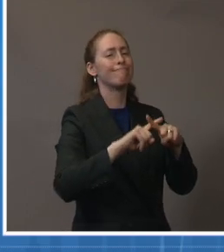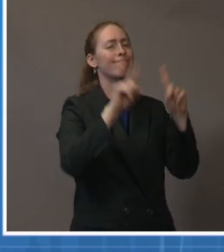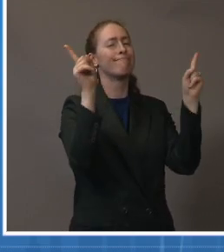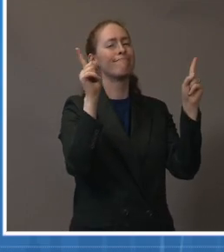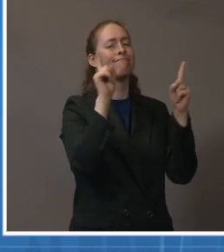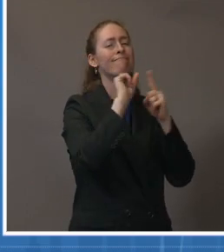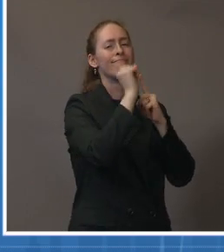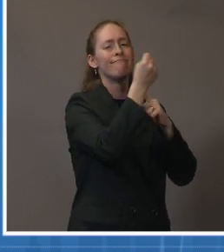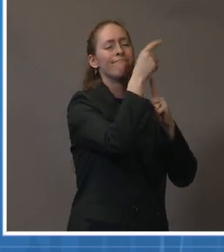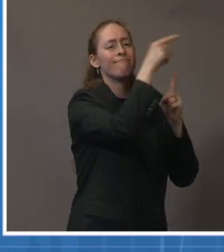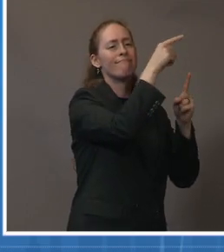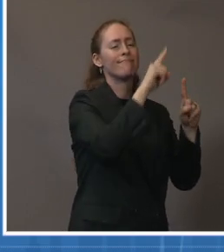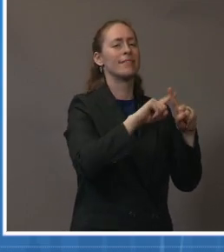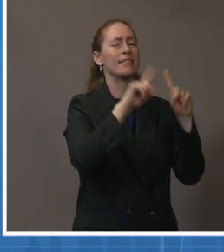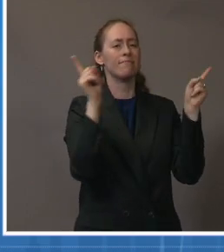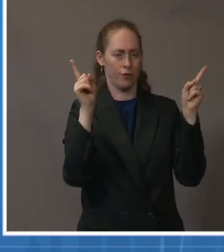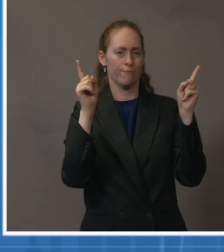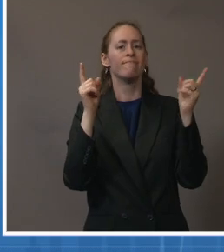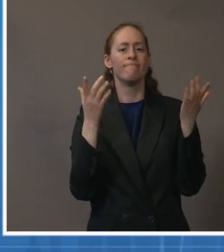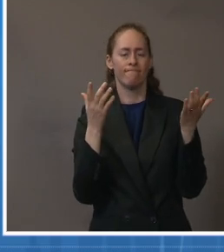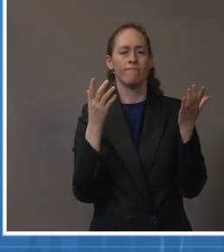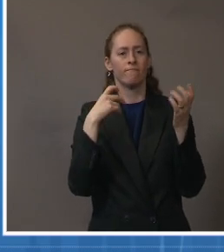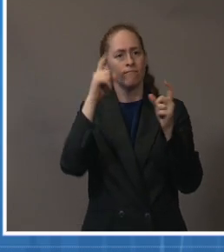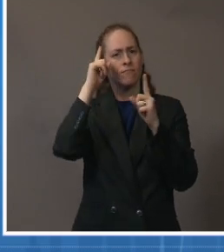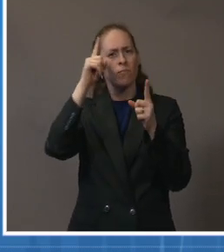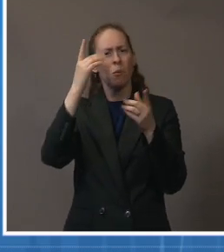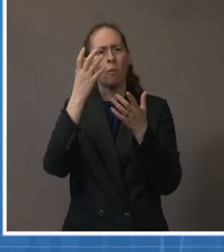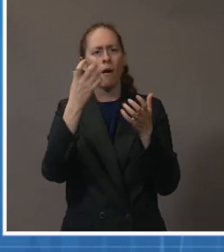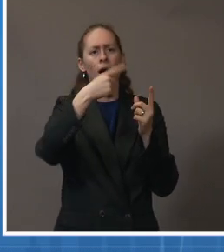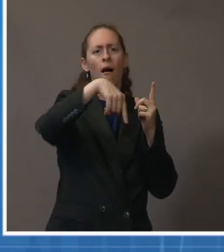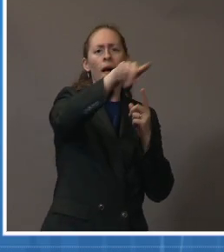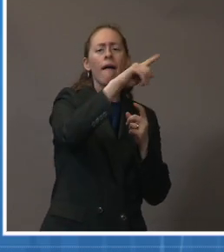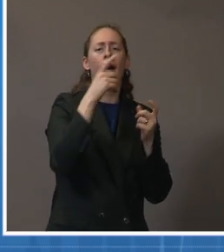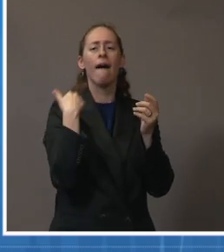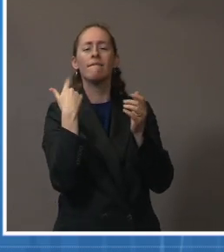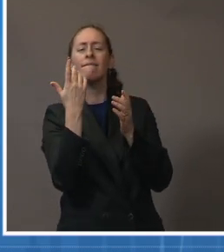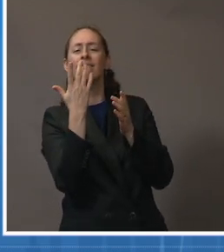for which we want to retain some flexibility, which is why we're giving the majority --